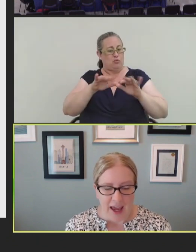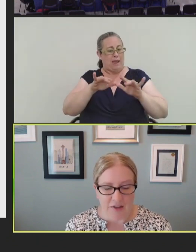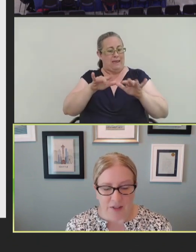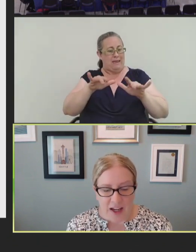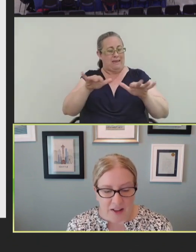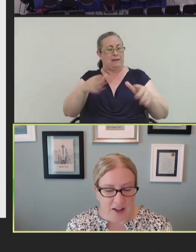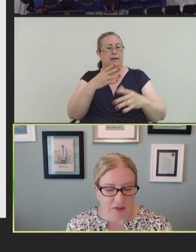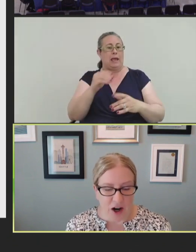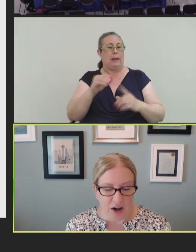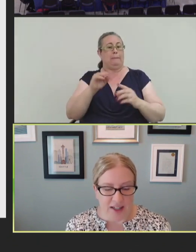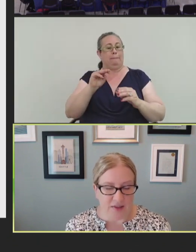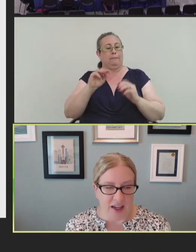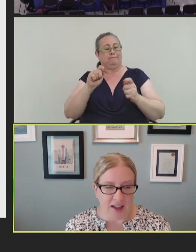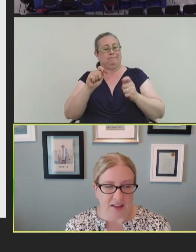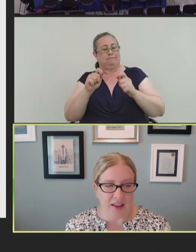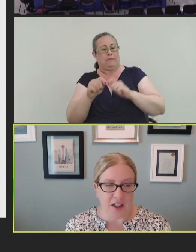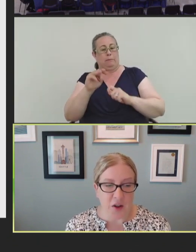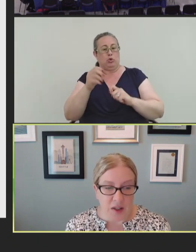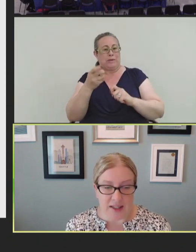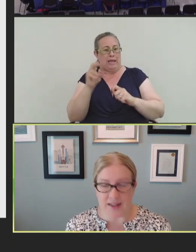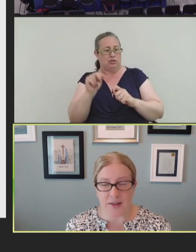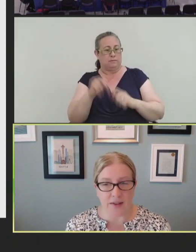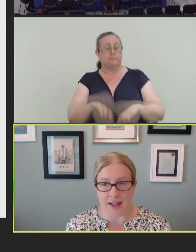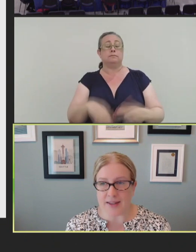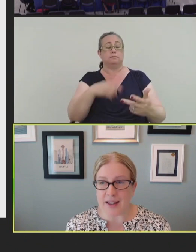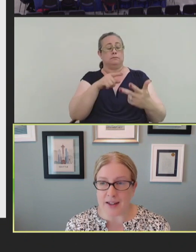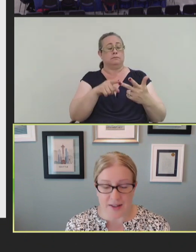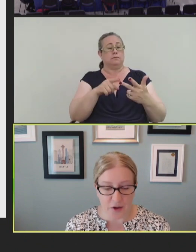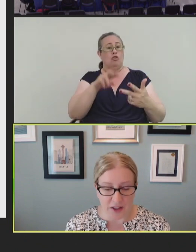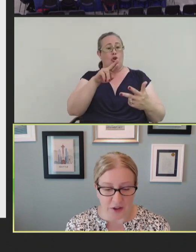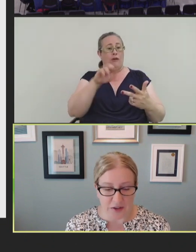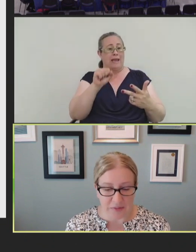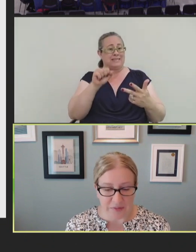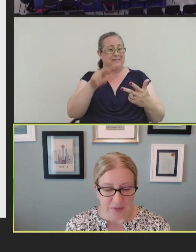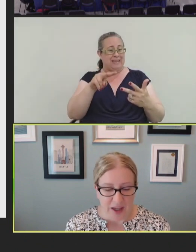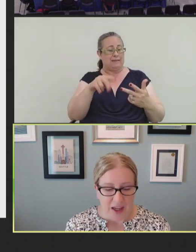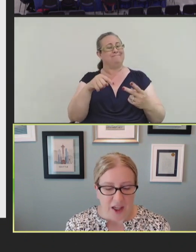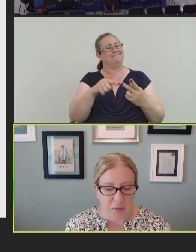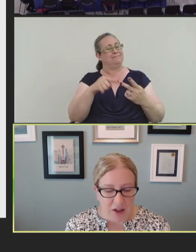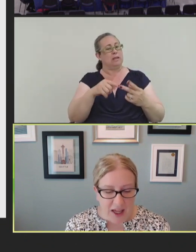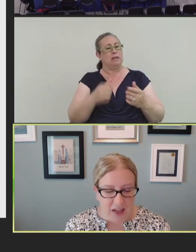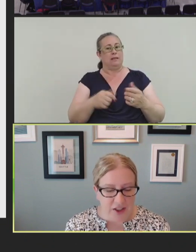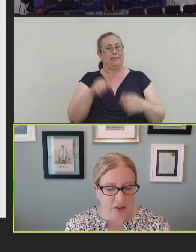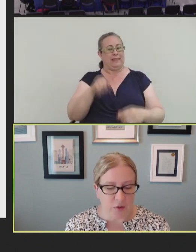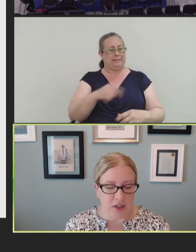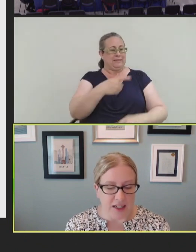And finally, for RSV, the newness of the vaccine is critical. Communication needs